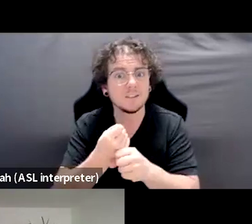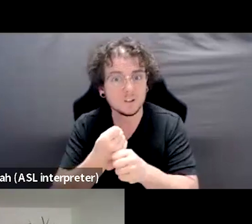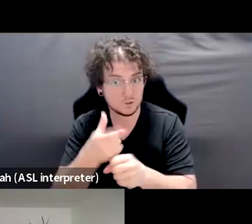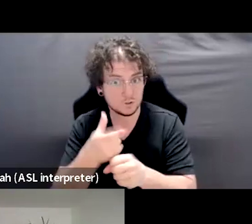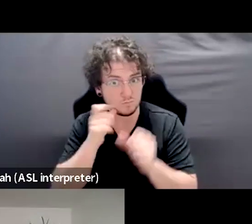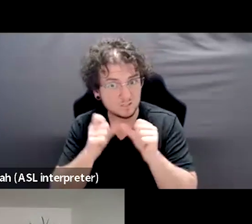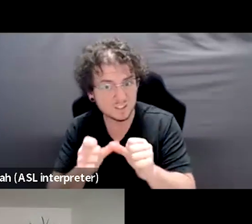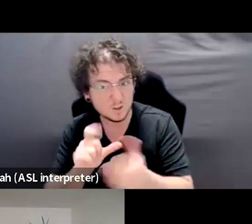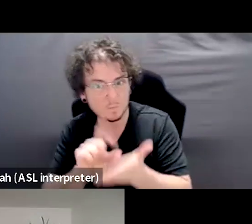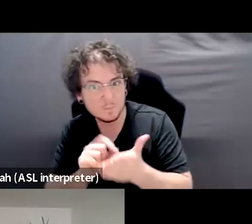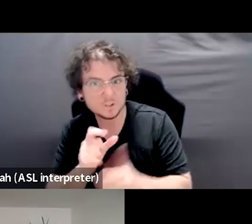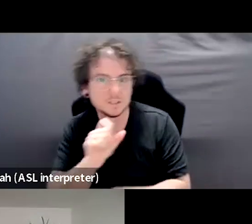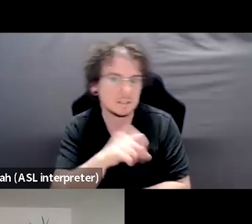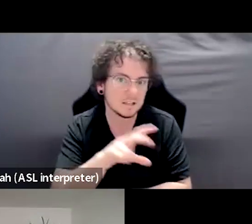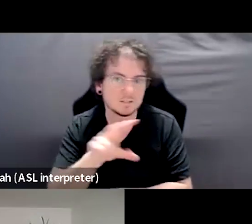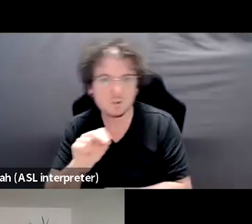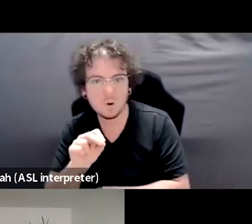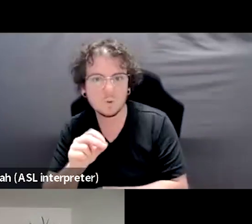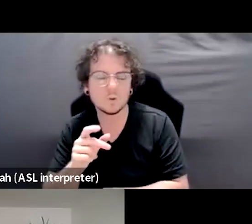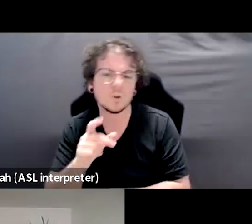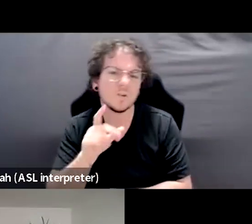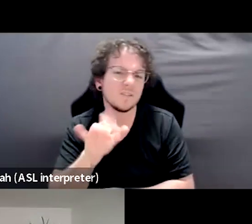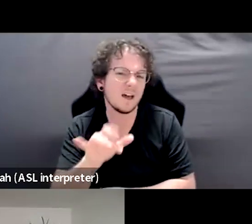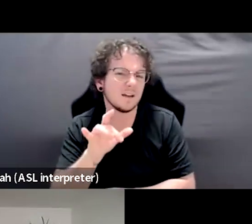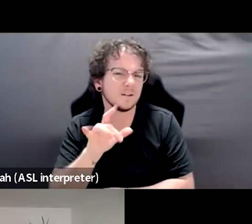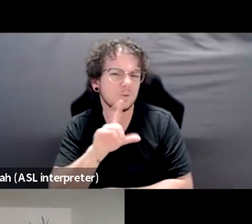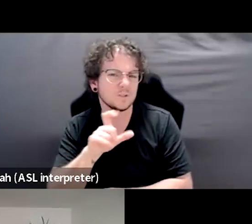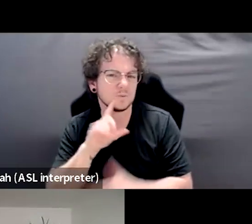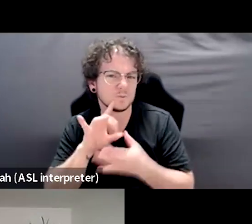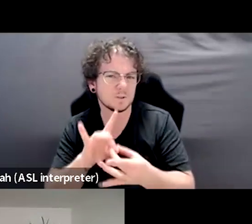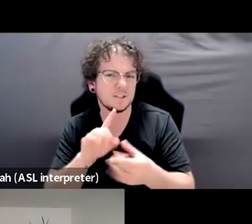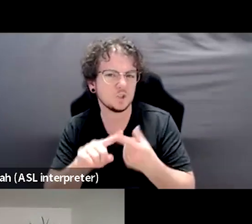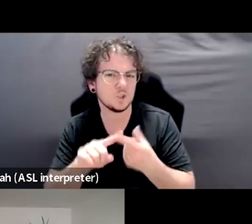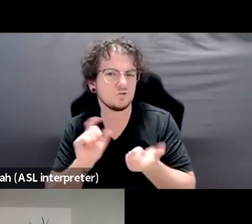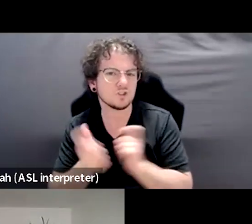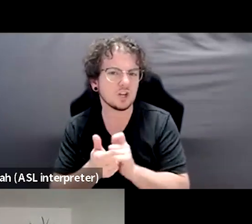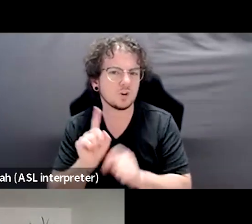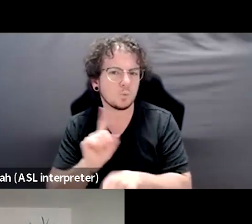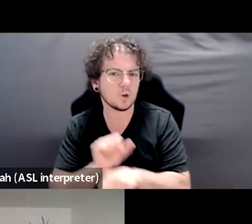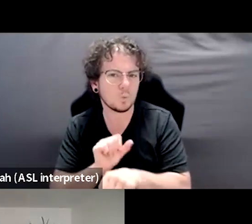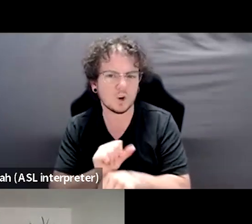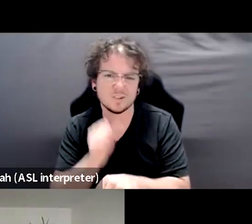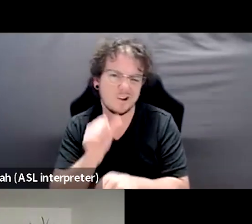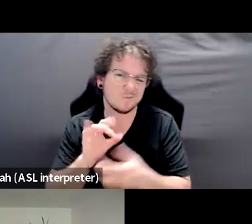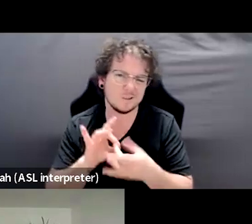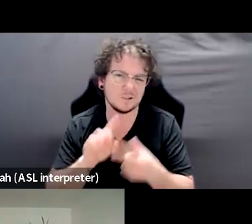was more like changing industries and less about retirement. But we do have some stats on that from